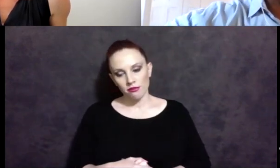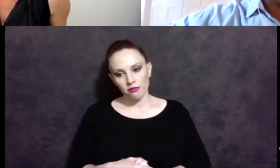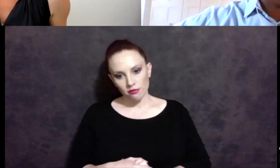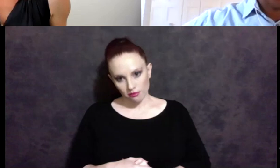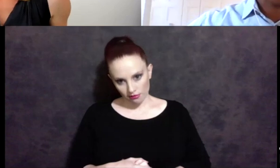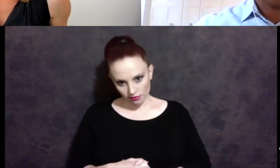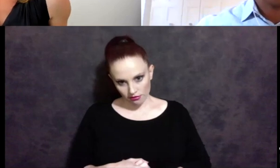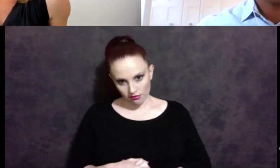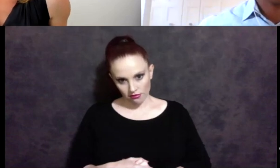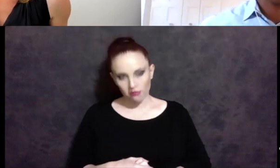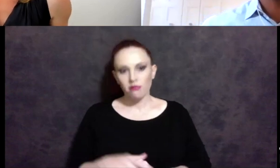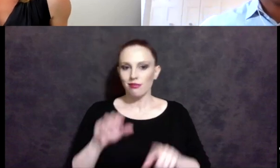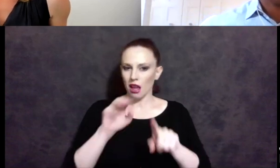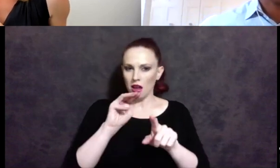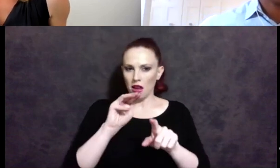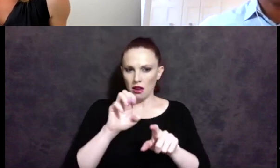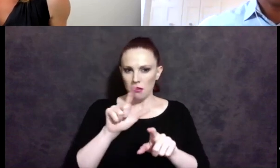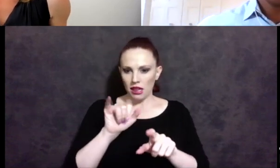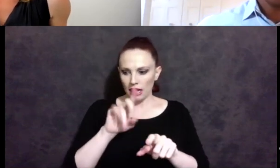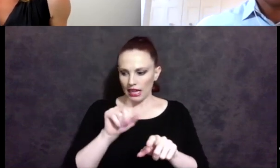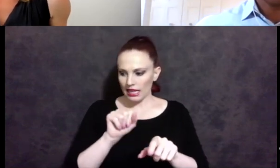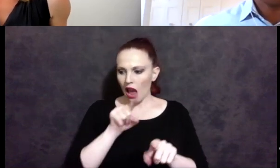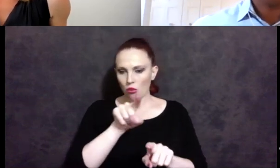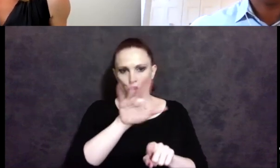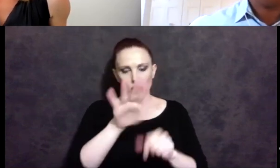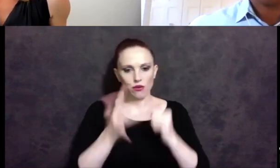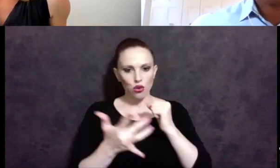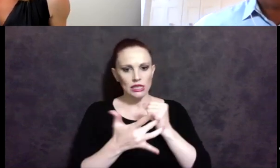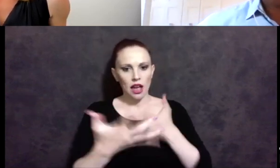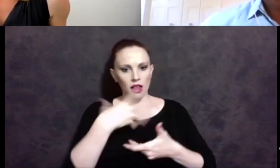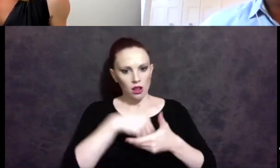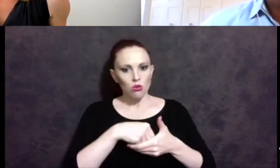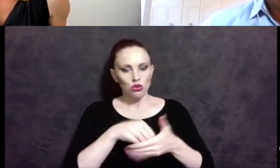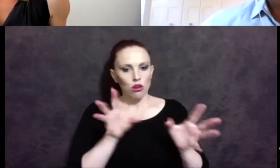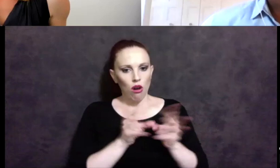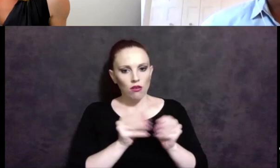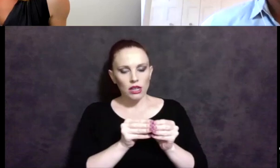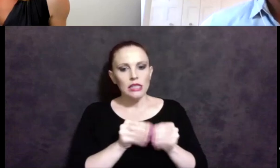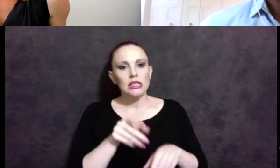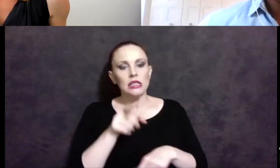at one of your tech inclusion conferences, one of the speakers talked about how it was